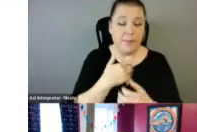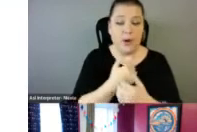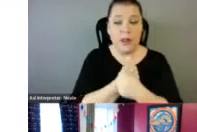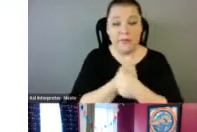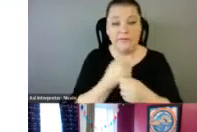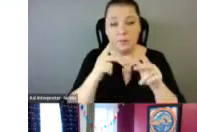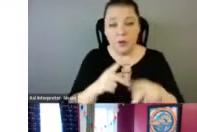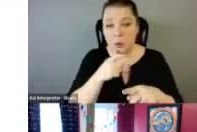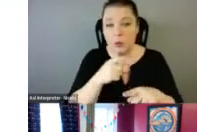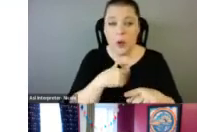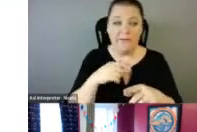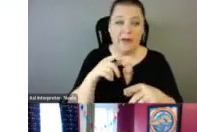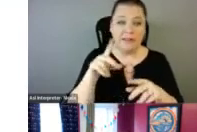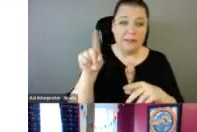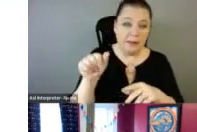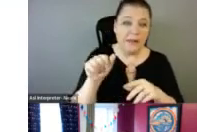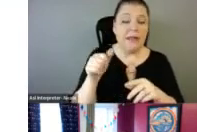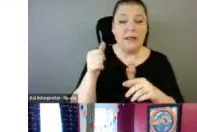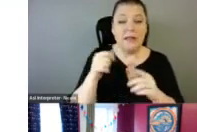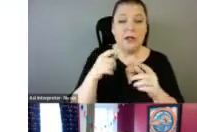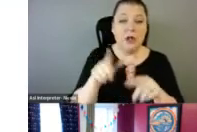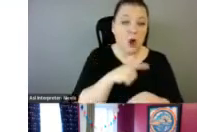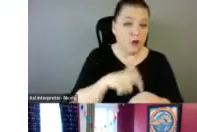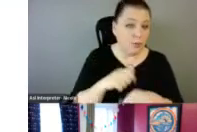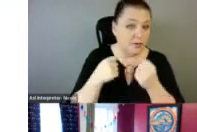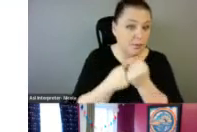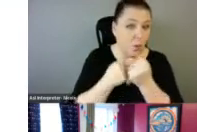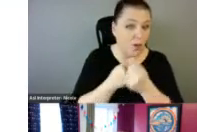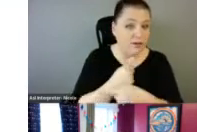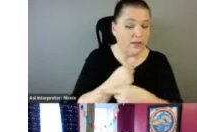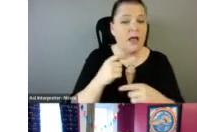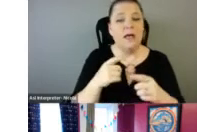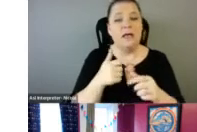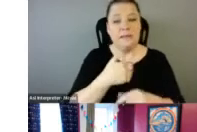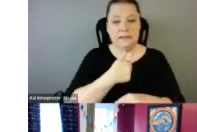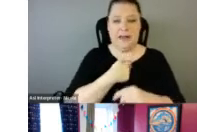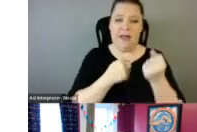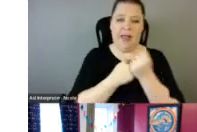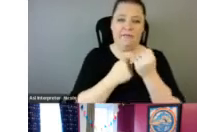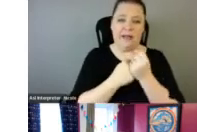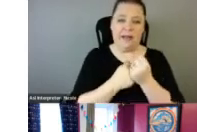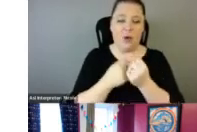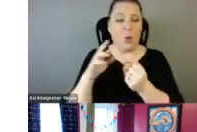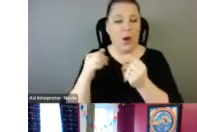with a disability or someone who uses long-term services and supports, an advocate or self advocate, a peer specialist or